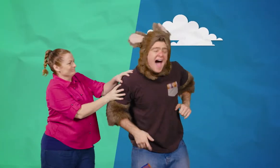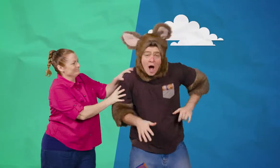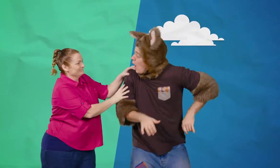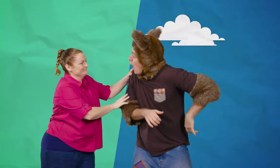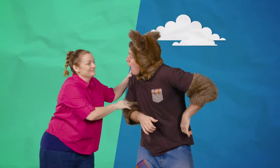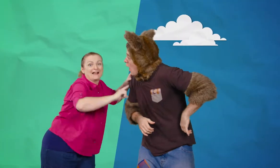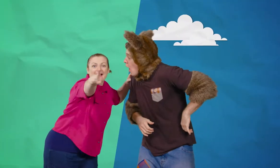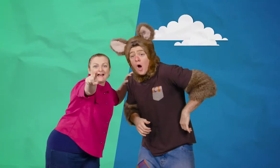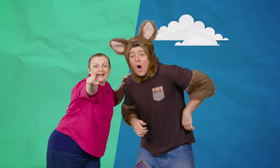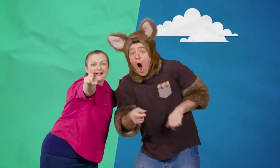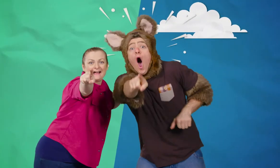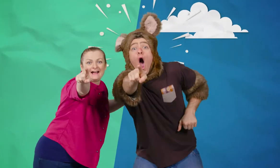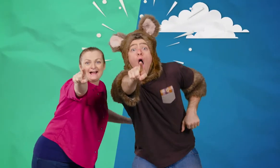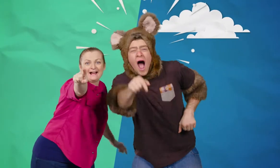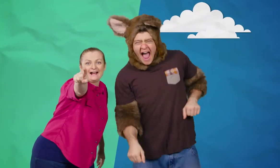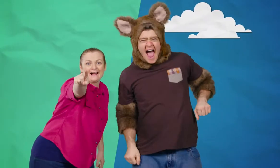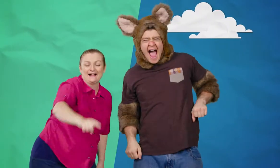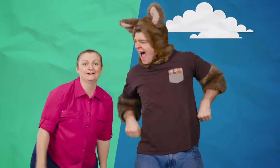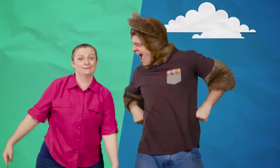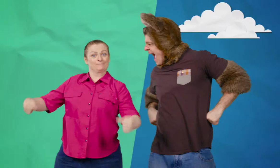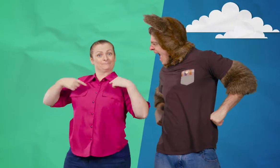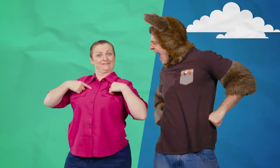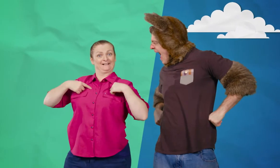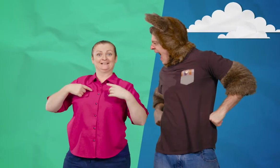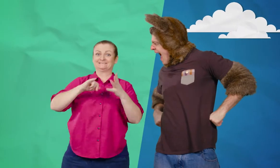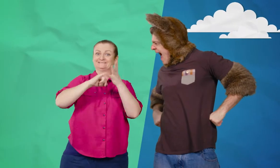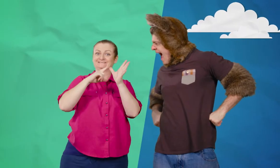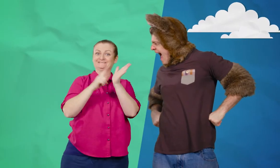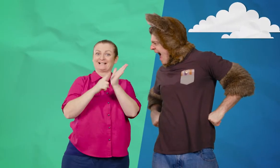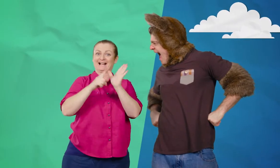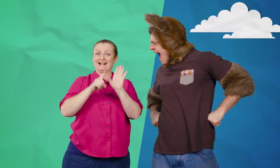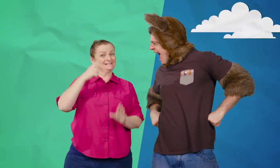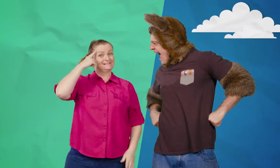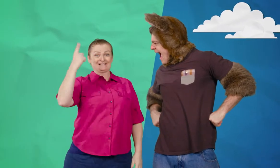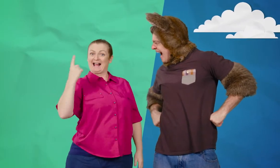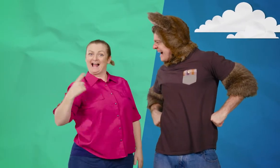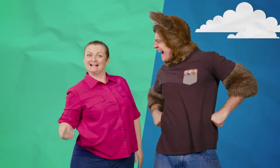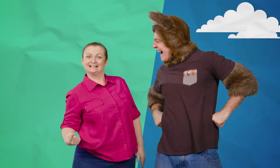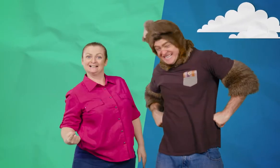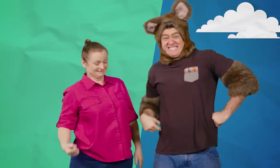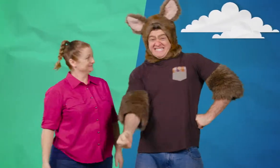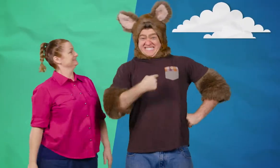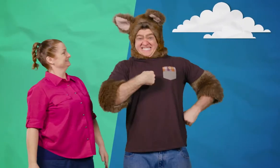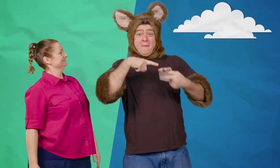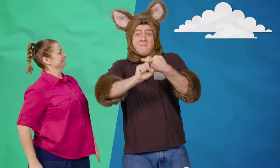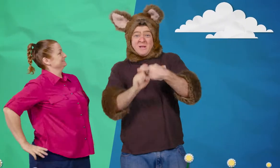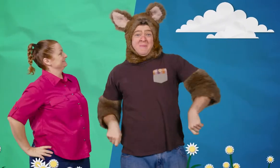Huh? Look! Oh! I'm Sally. And I'm Possum.